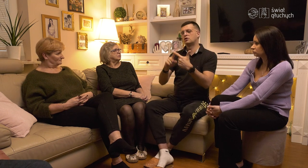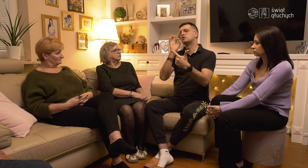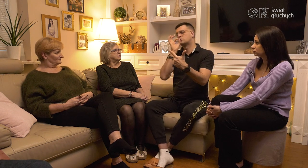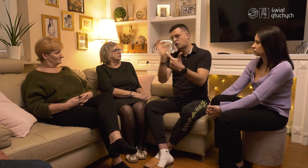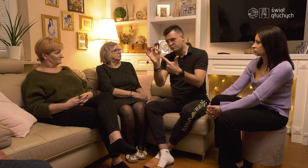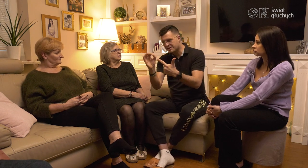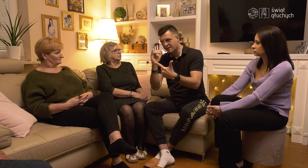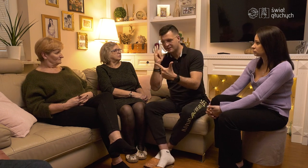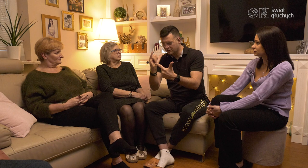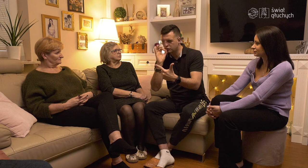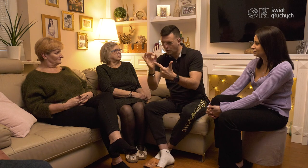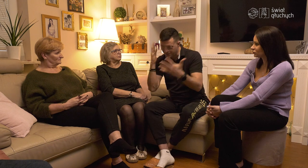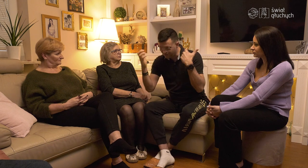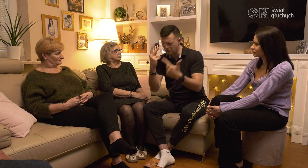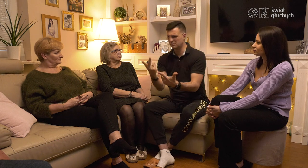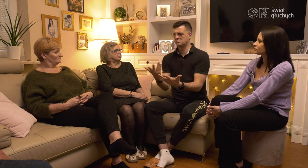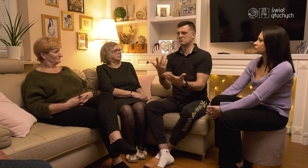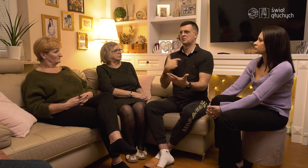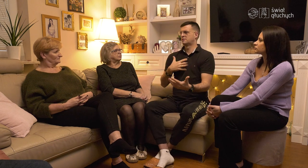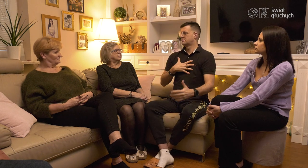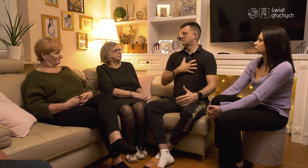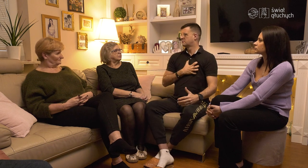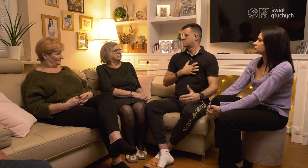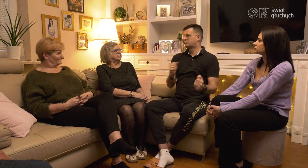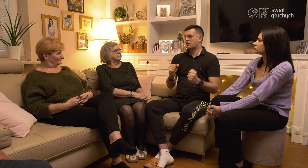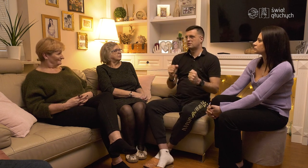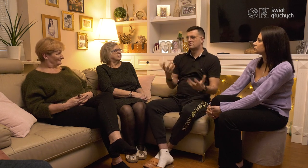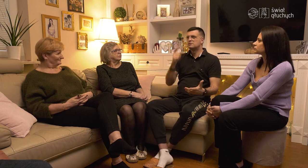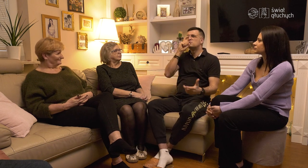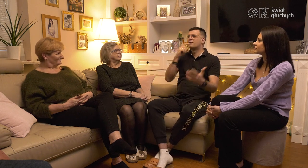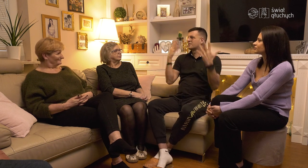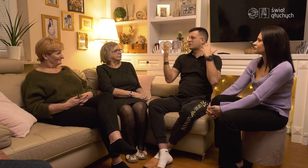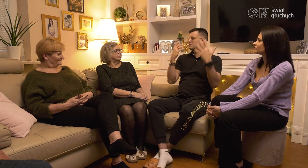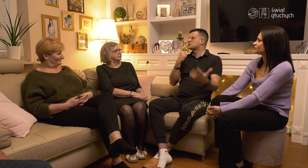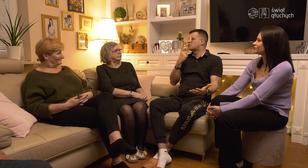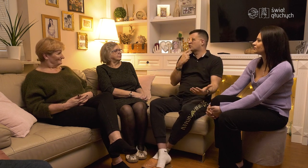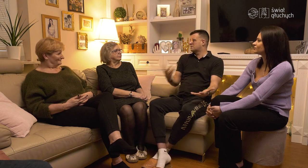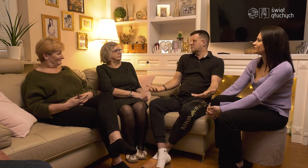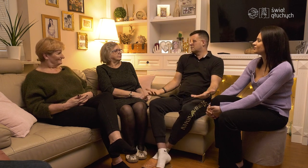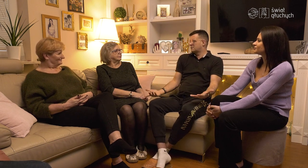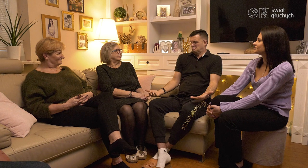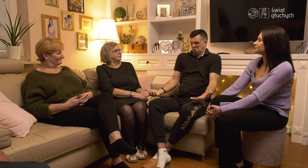There is bad news and good news. My heart stopped, I was frightened of what this bad news could be.